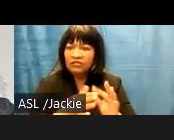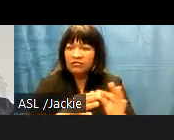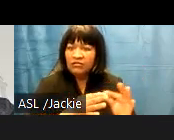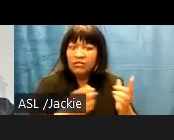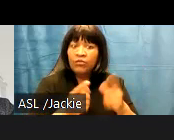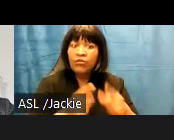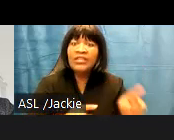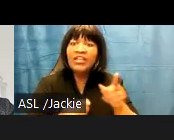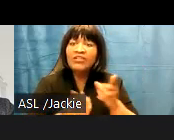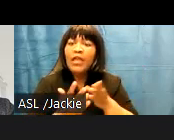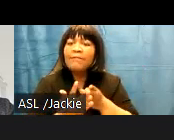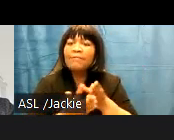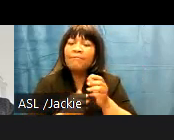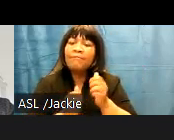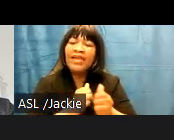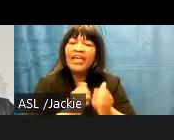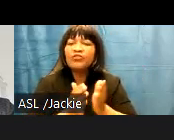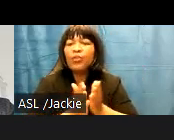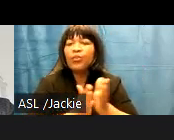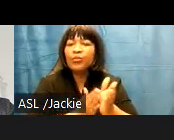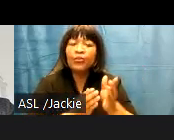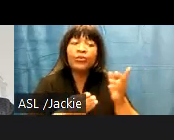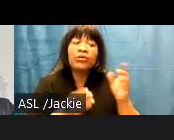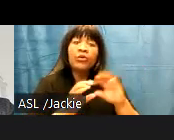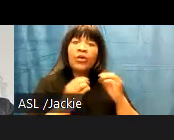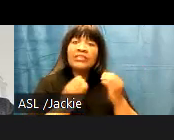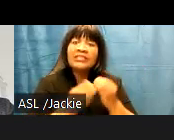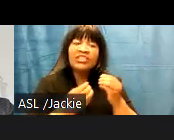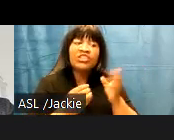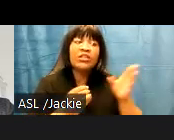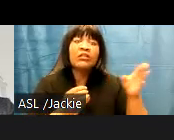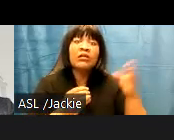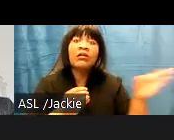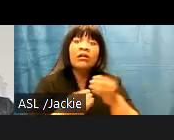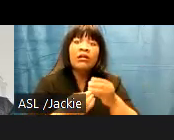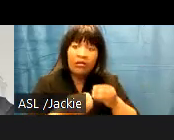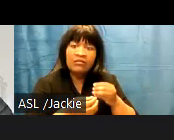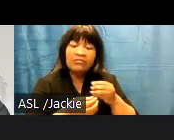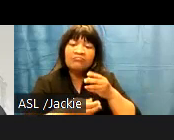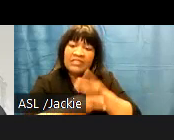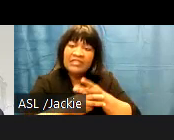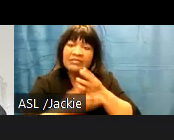pass-through and the organization that is the pass-through is taking some of the funding? Yeah. That is a good question.